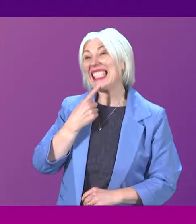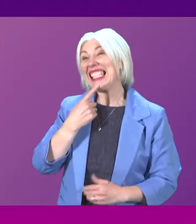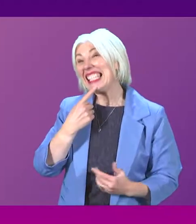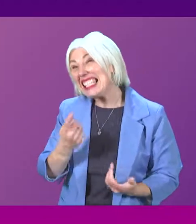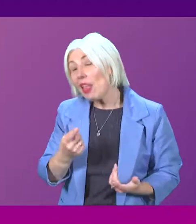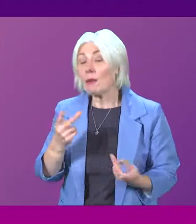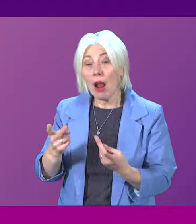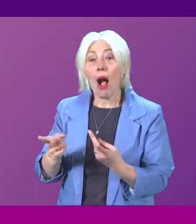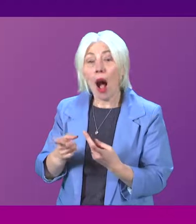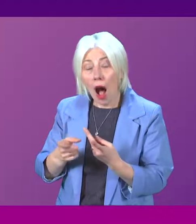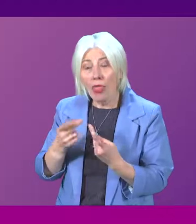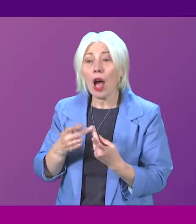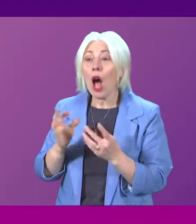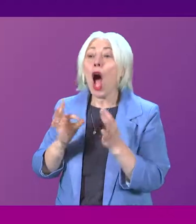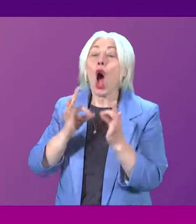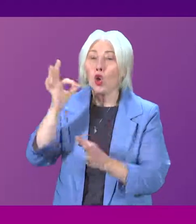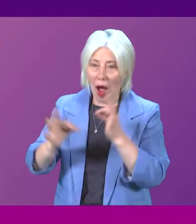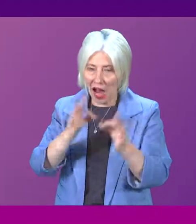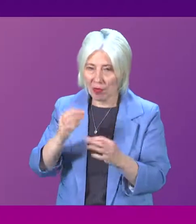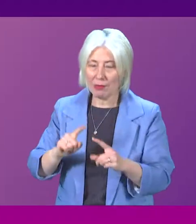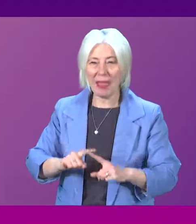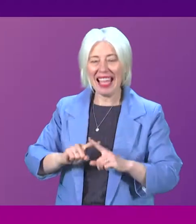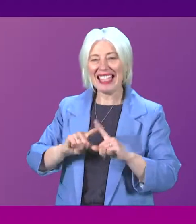Other inquiries have taken a different approach from that of the trams inquiry.